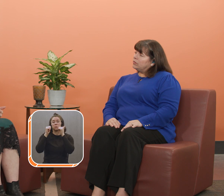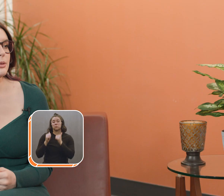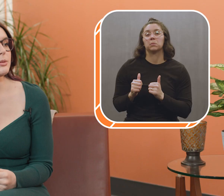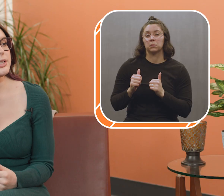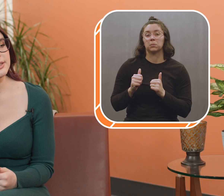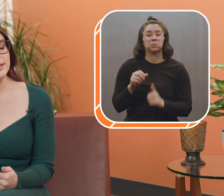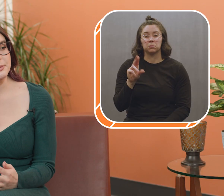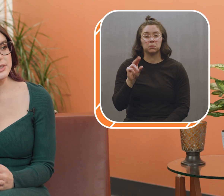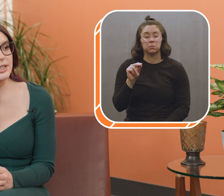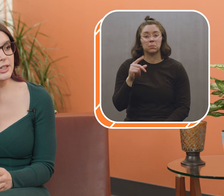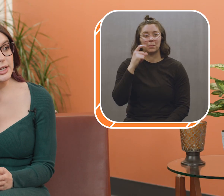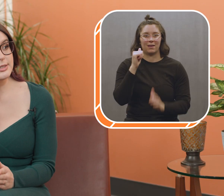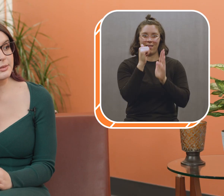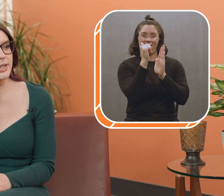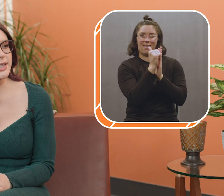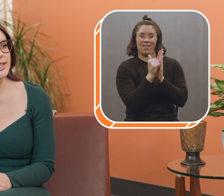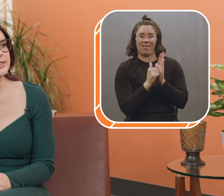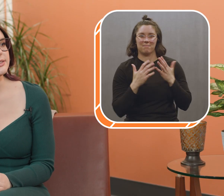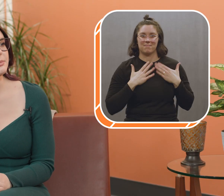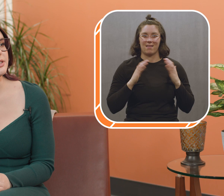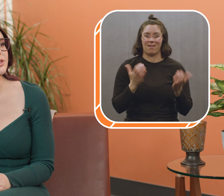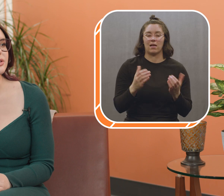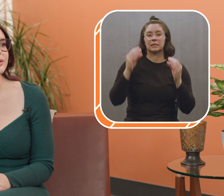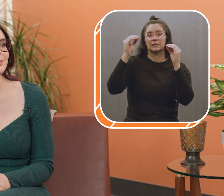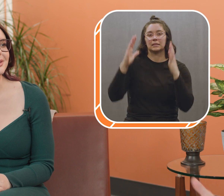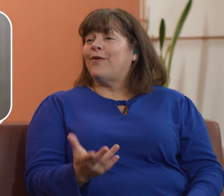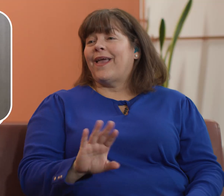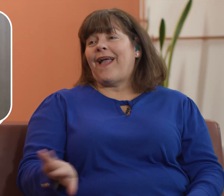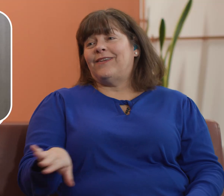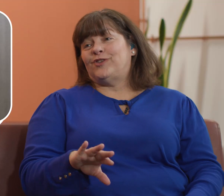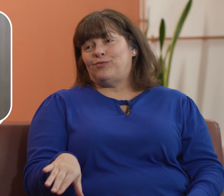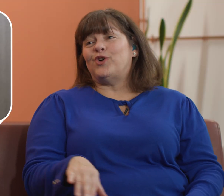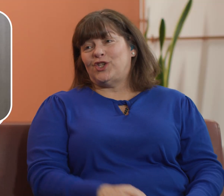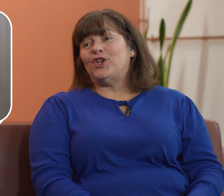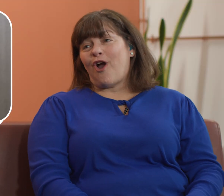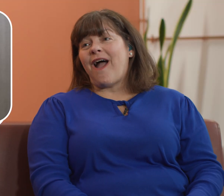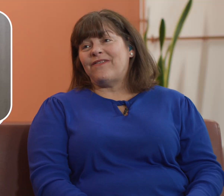But because I was getting A's in my classes, my teachers... They kind of just brushed it off.